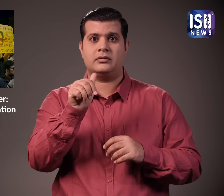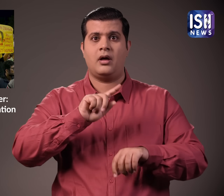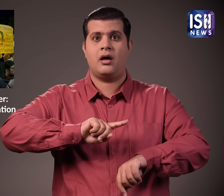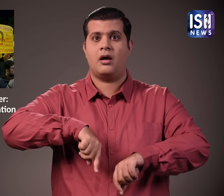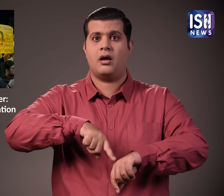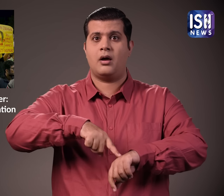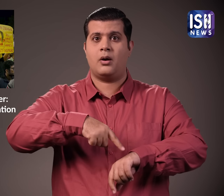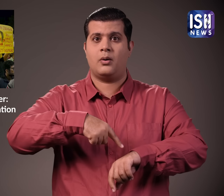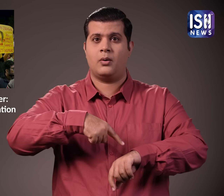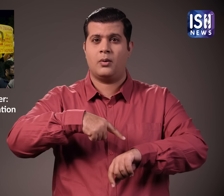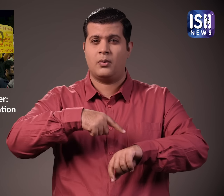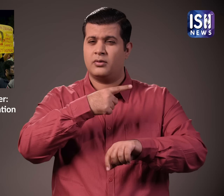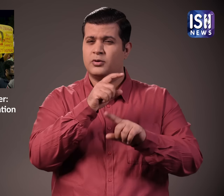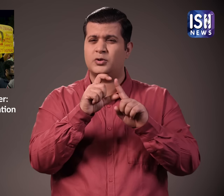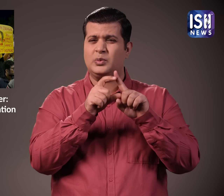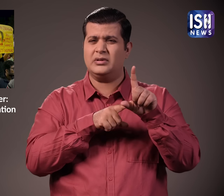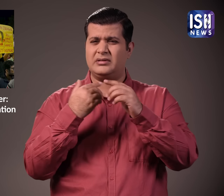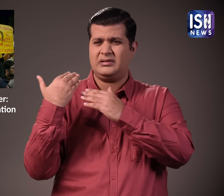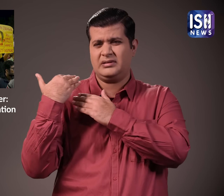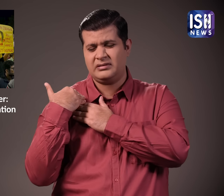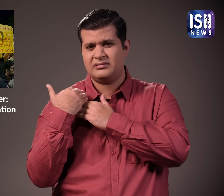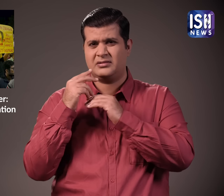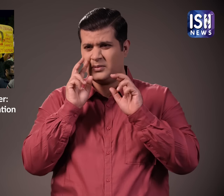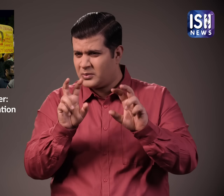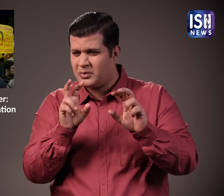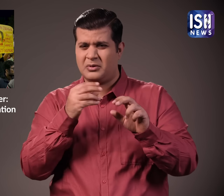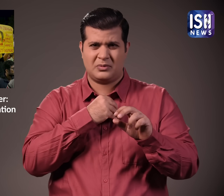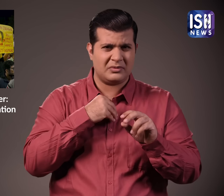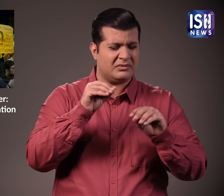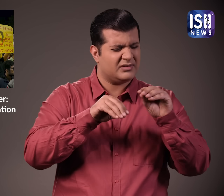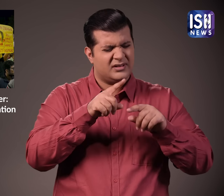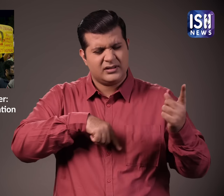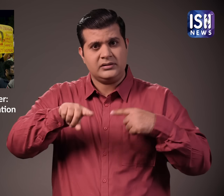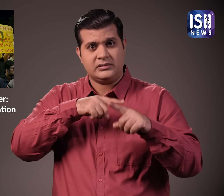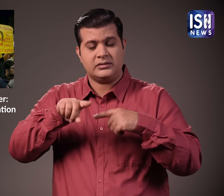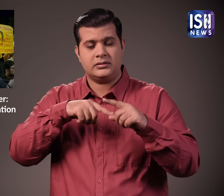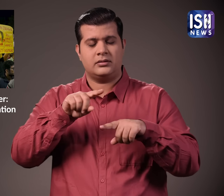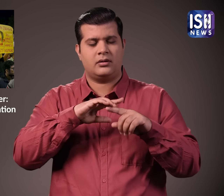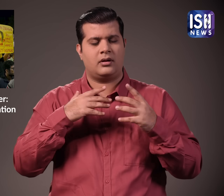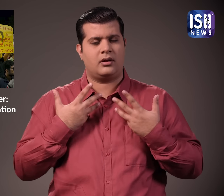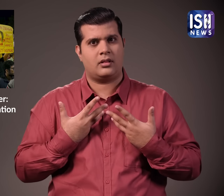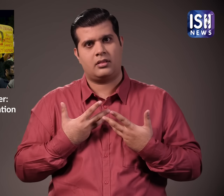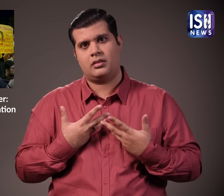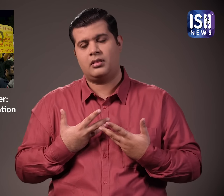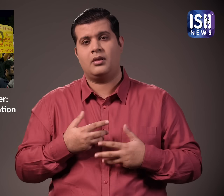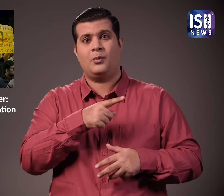Had actually worked on a 36 hour duty. She was treating patients and did a lot of work.